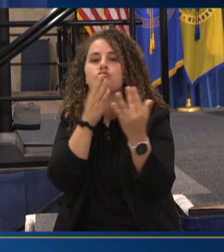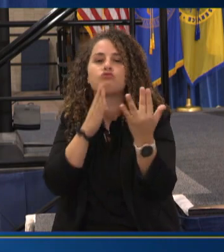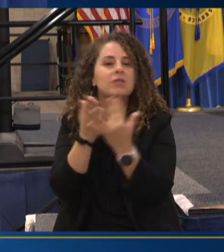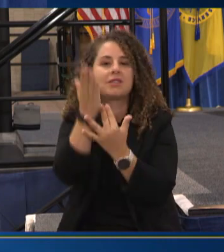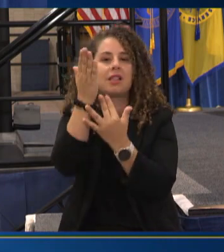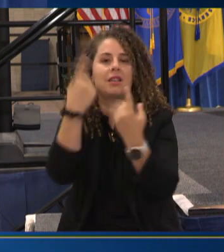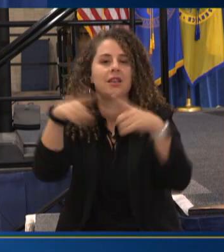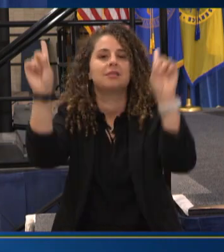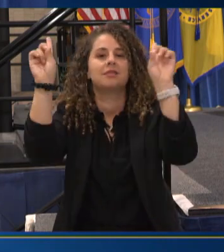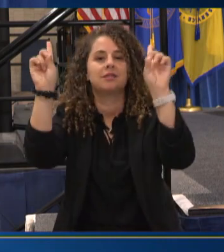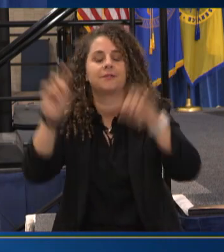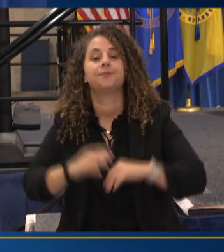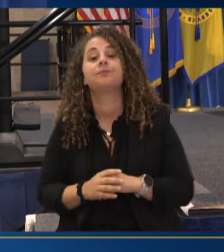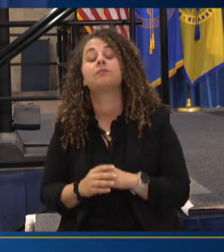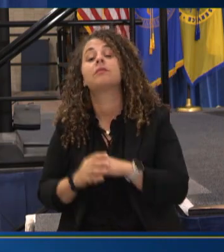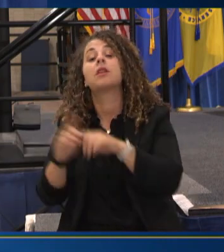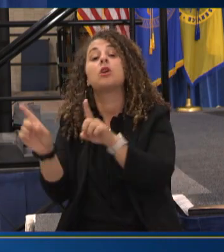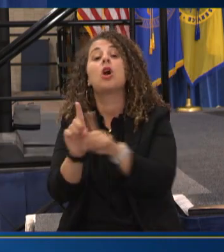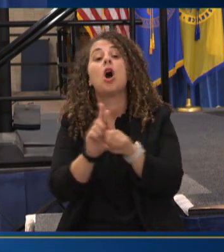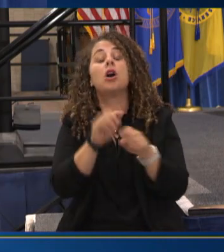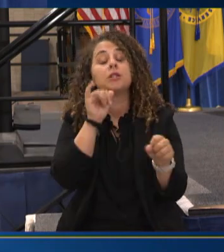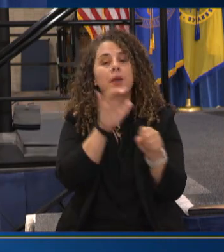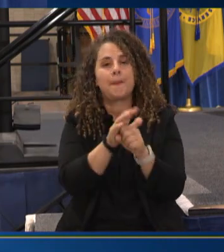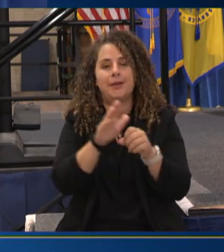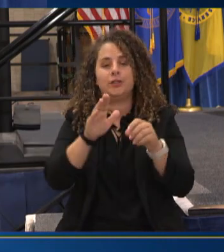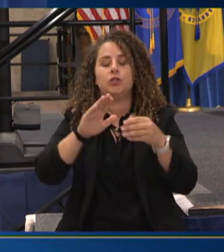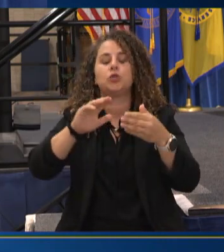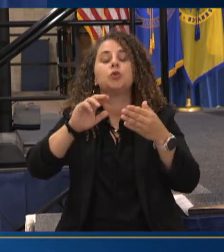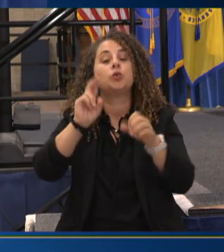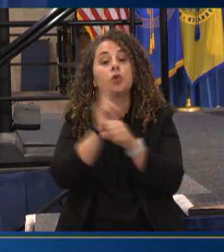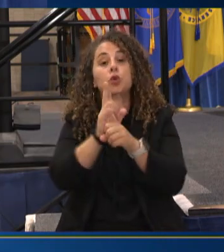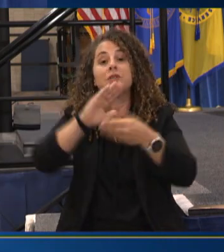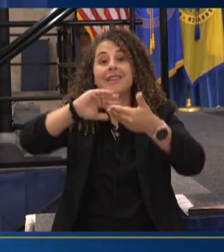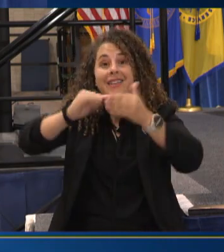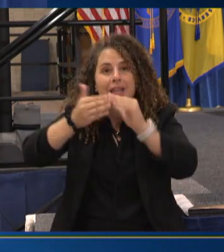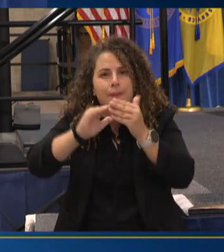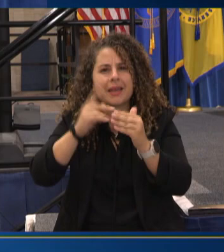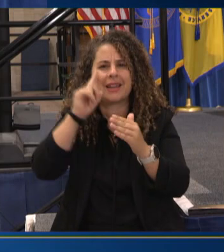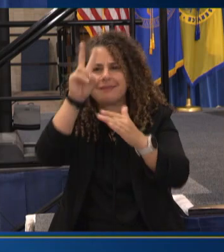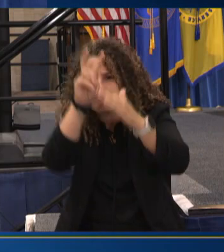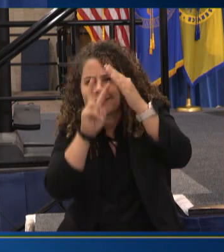We are also committed to using community insights and research to address these